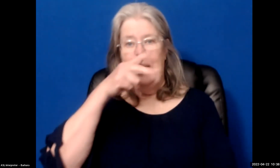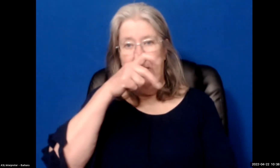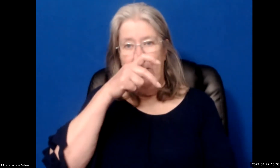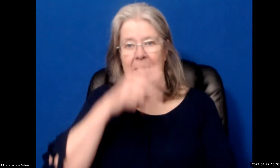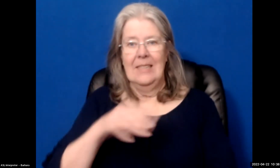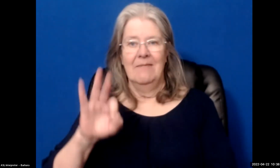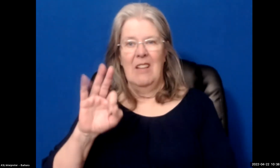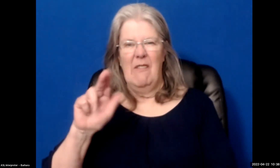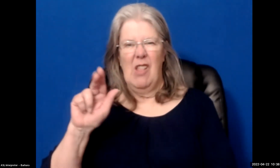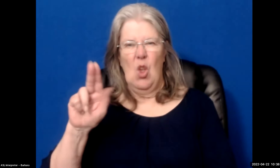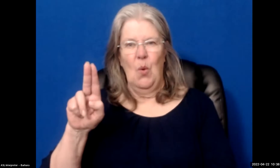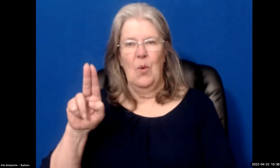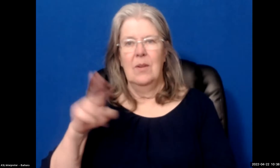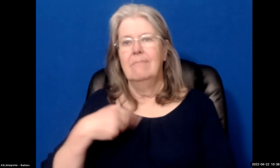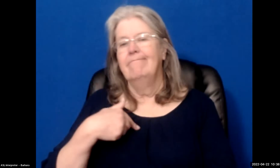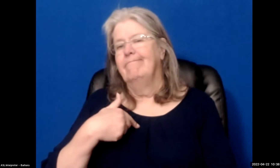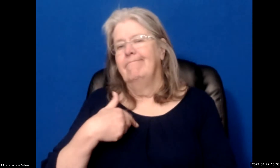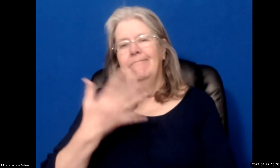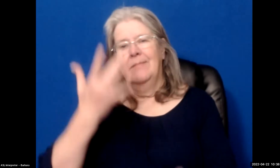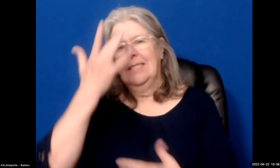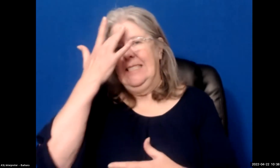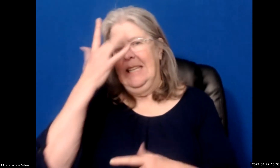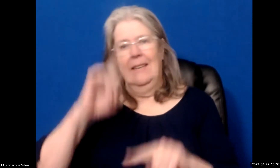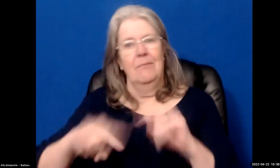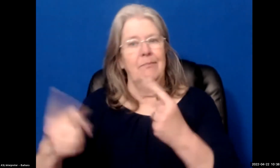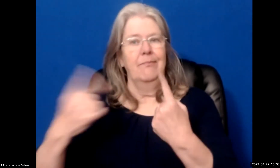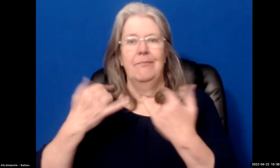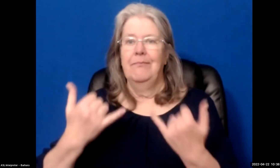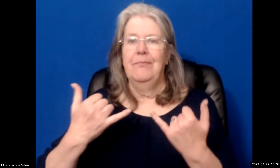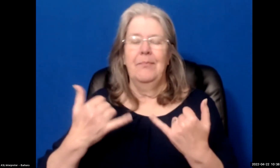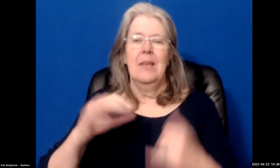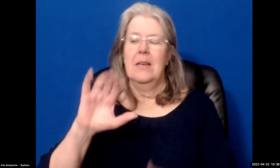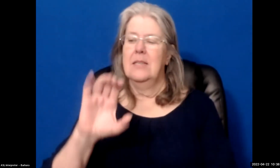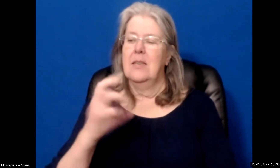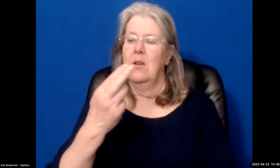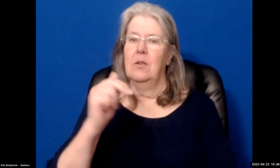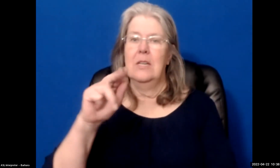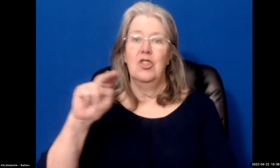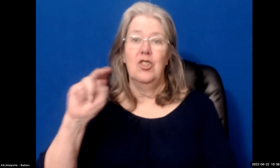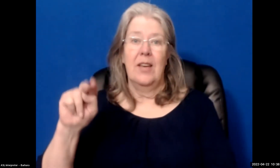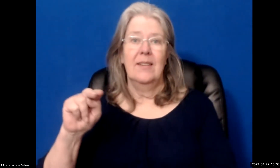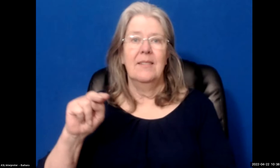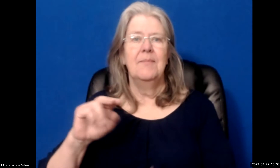So, we hope they all get well soon. So Shannon I'd like to start with having you just talk about